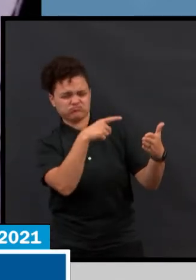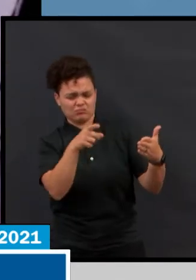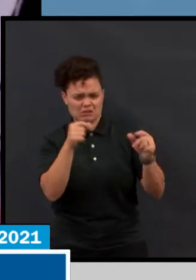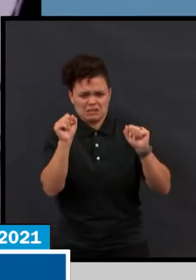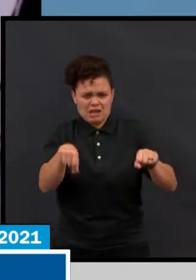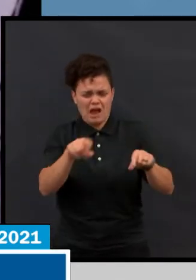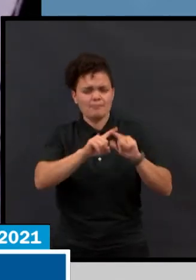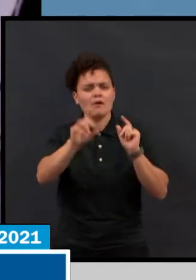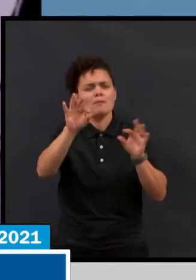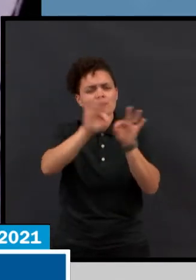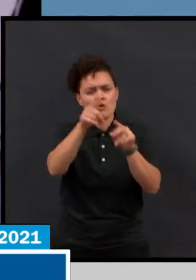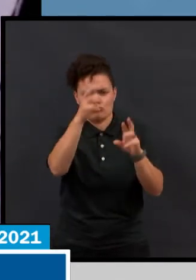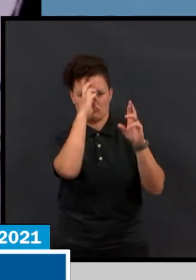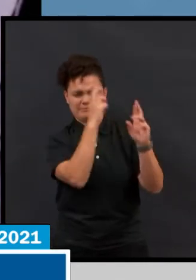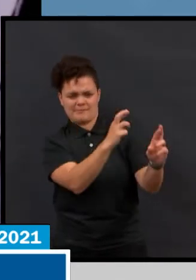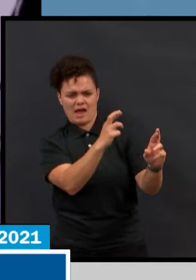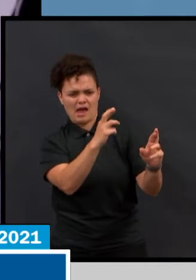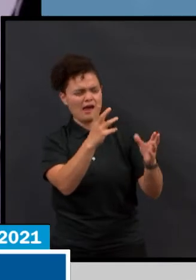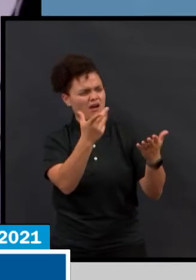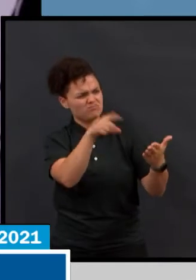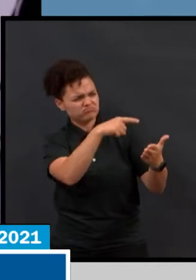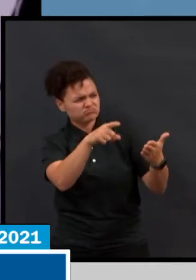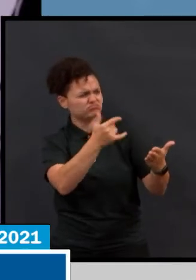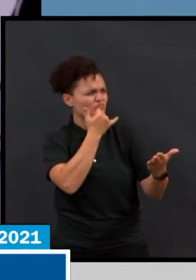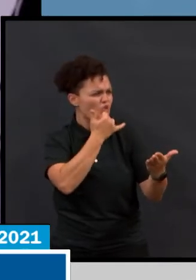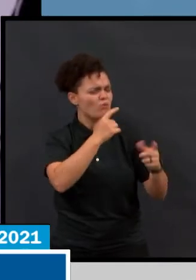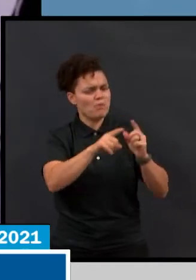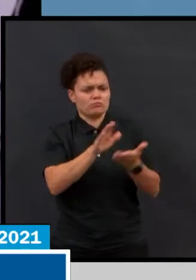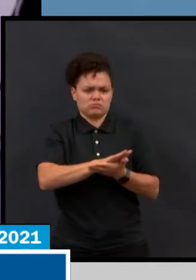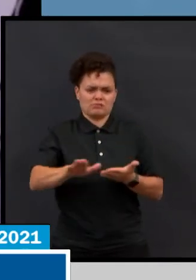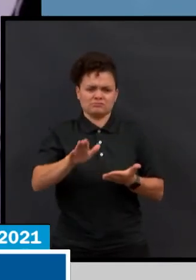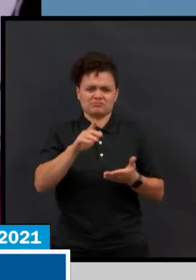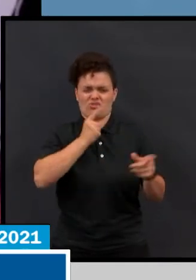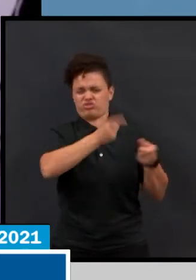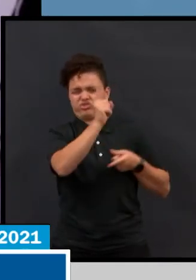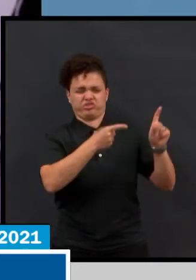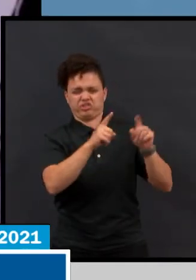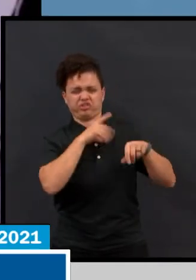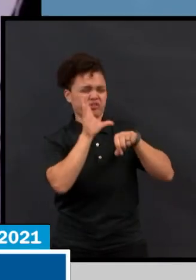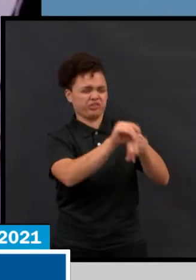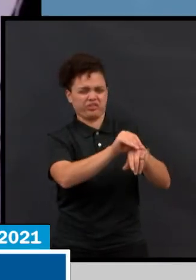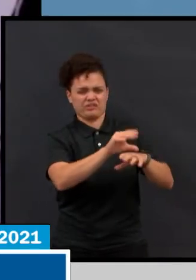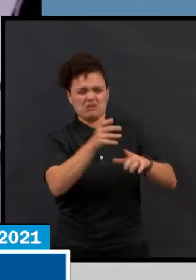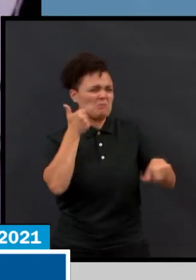with the criticism and this is not an accusatory kind of environment this is really about hey